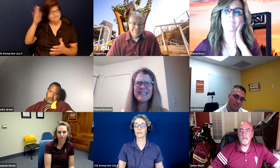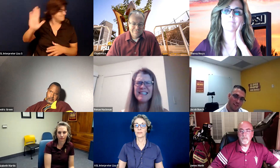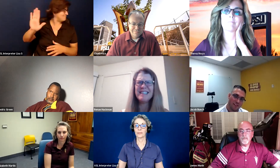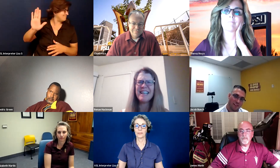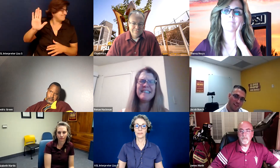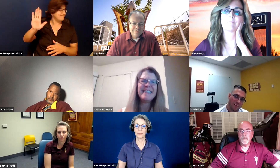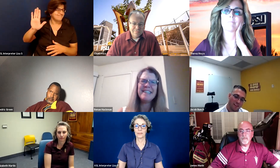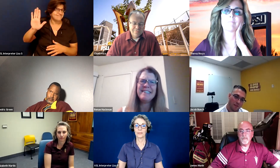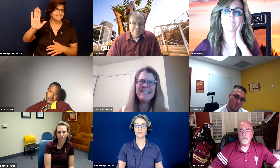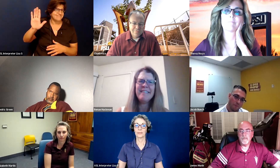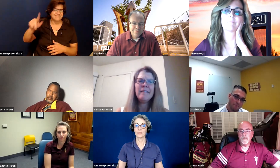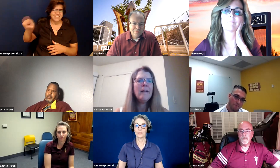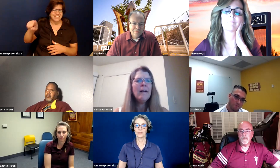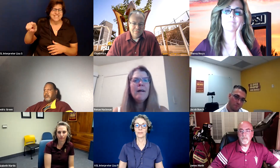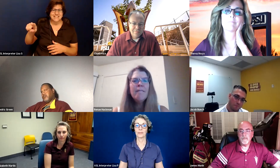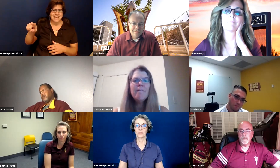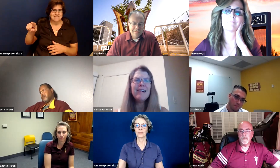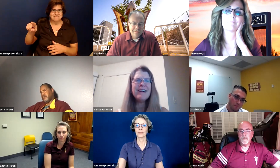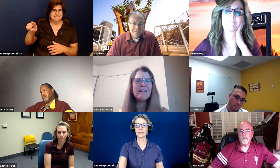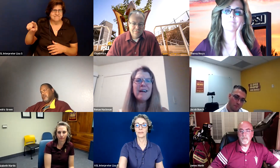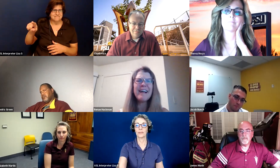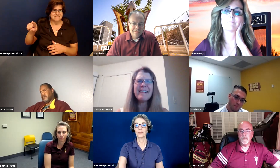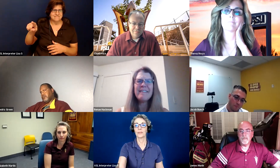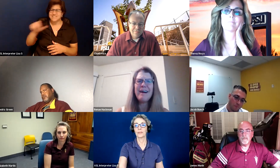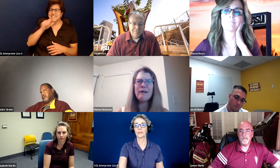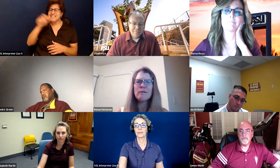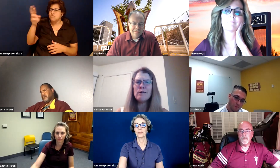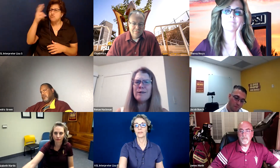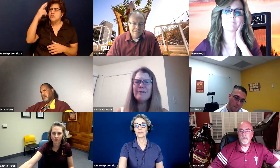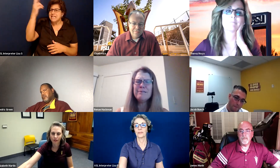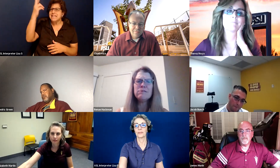cause they didn't realize that course was reasonable